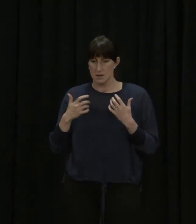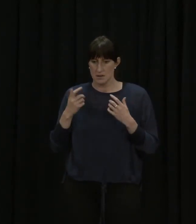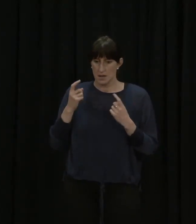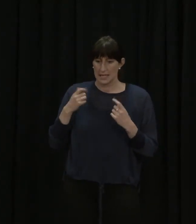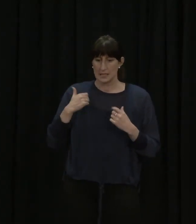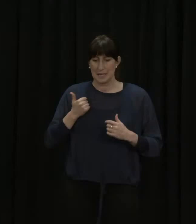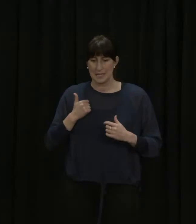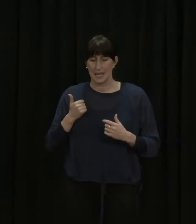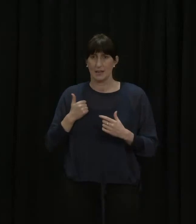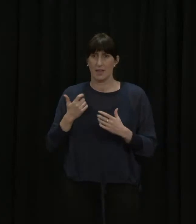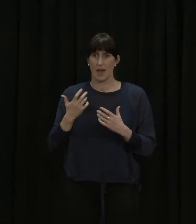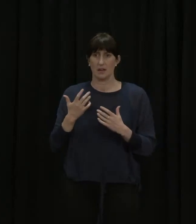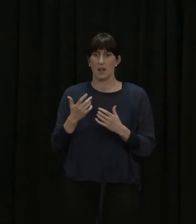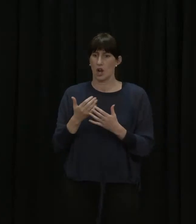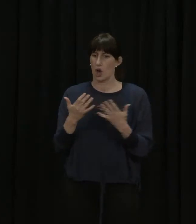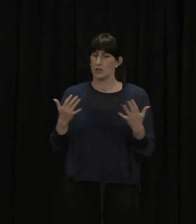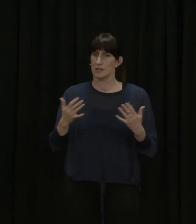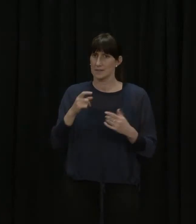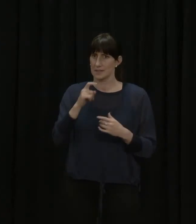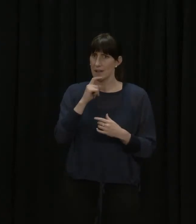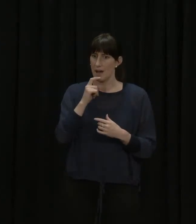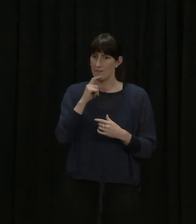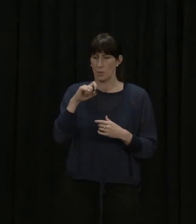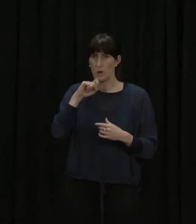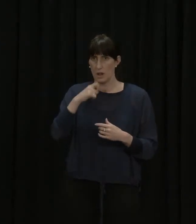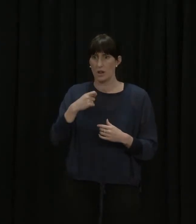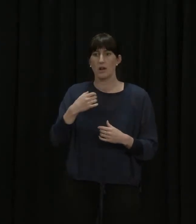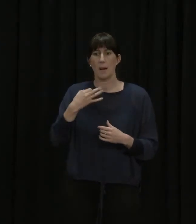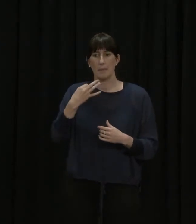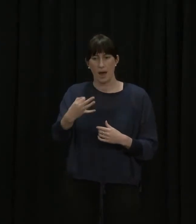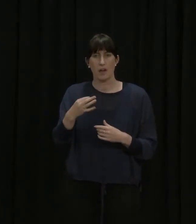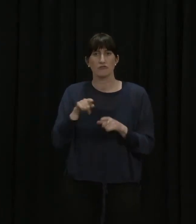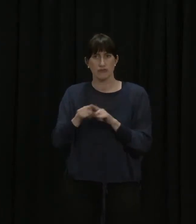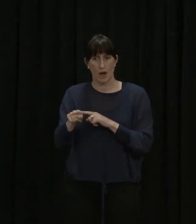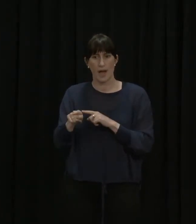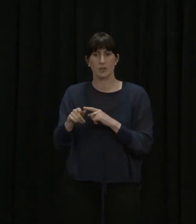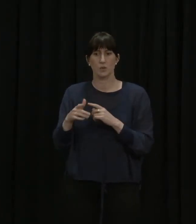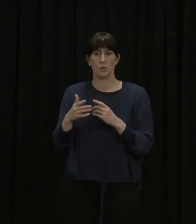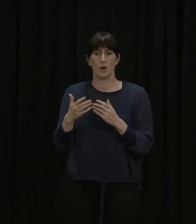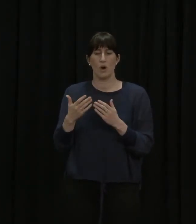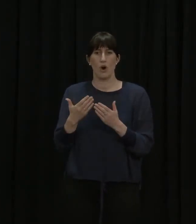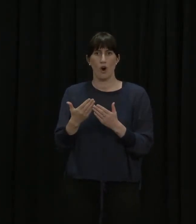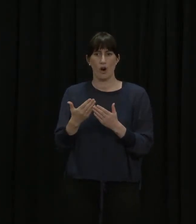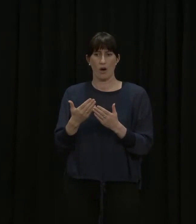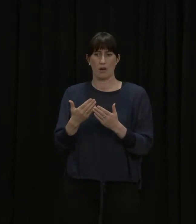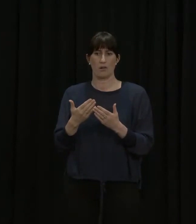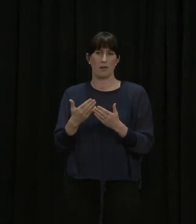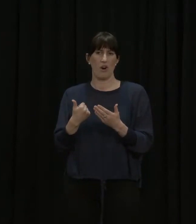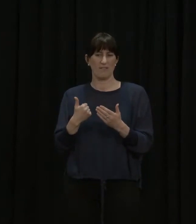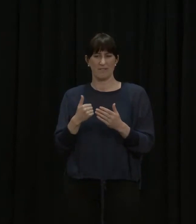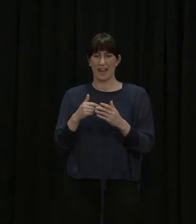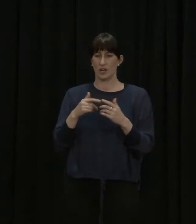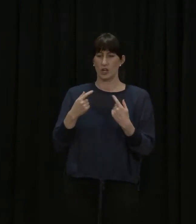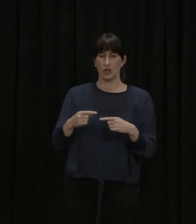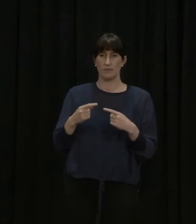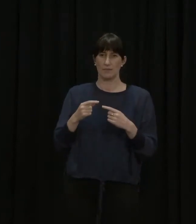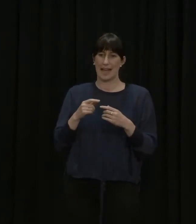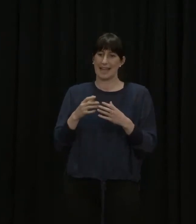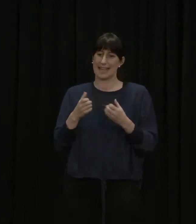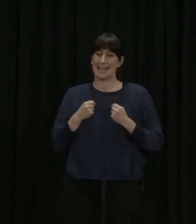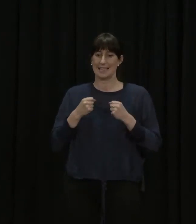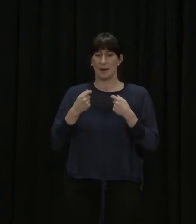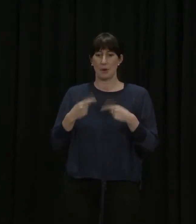that themselves and they had